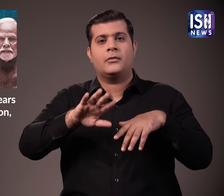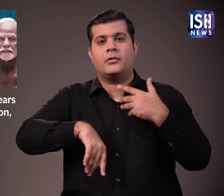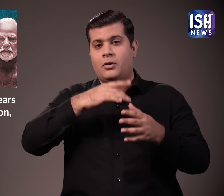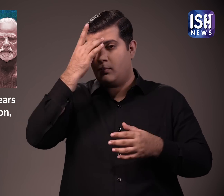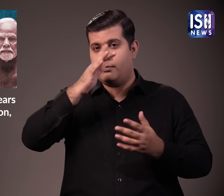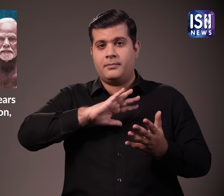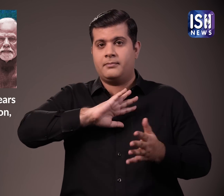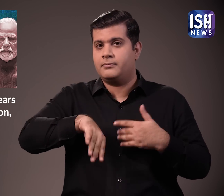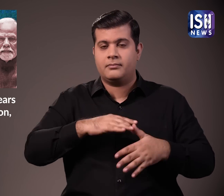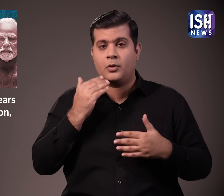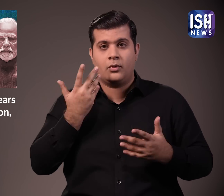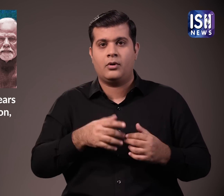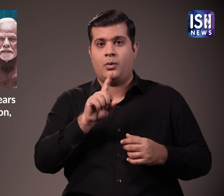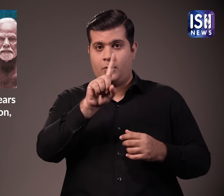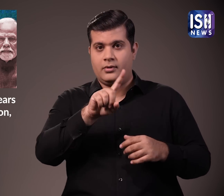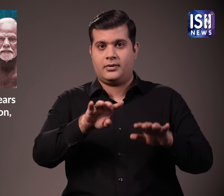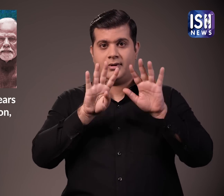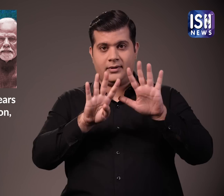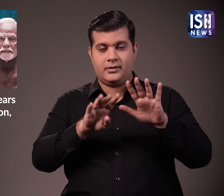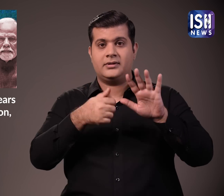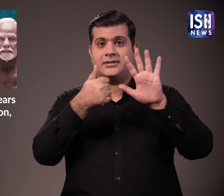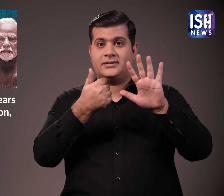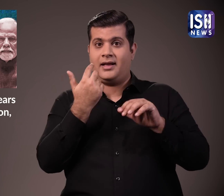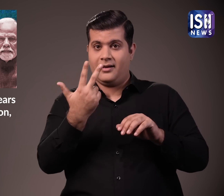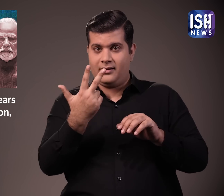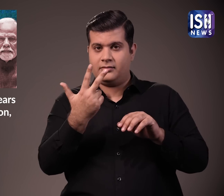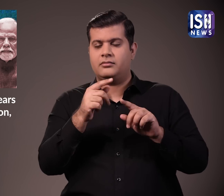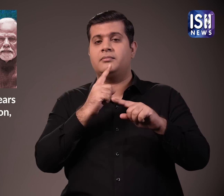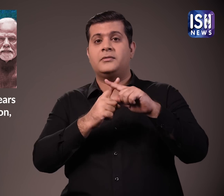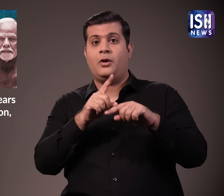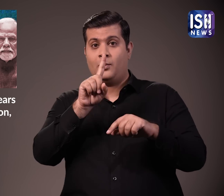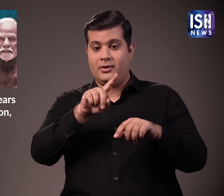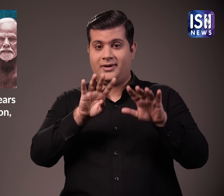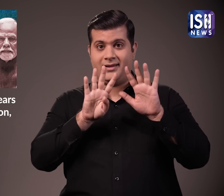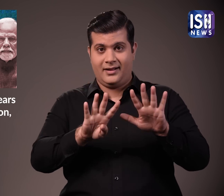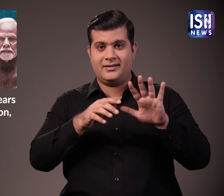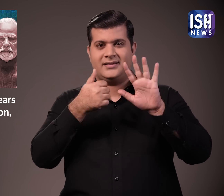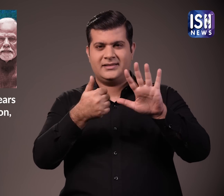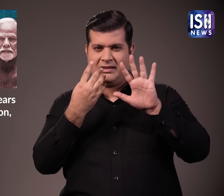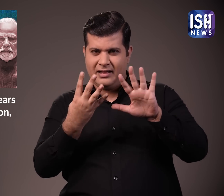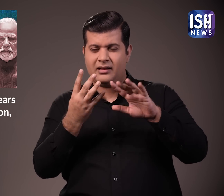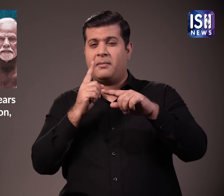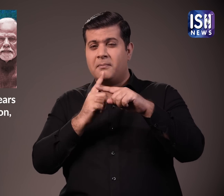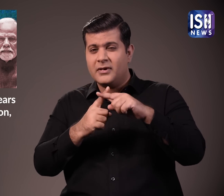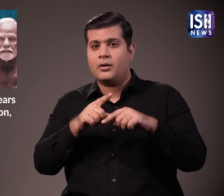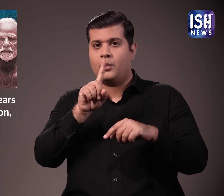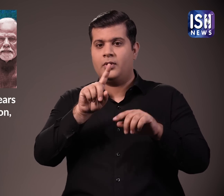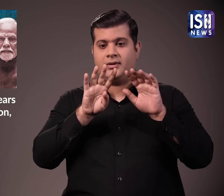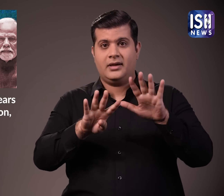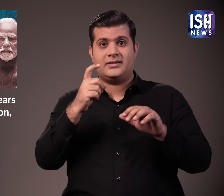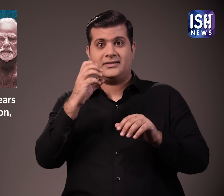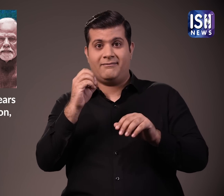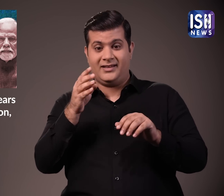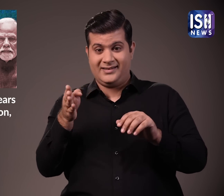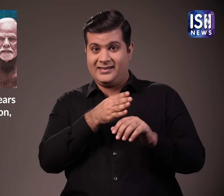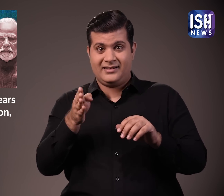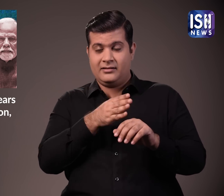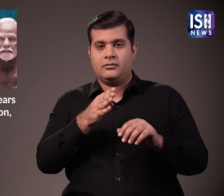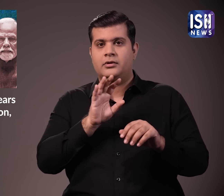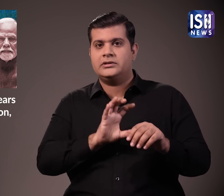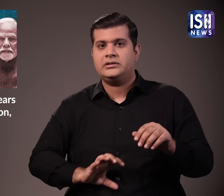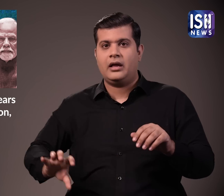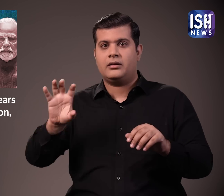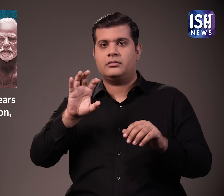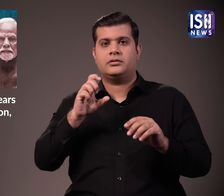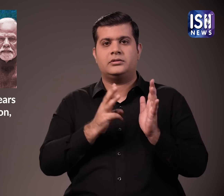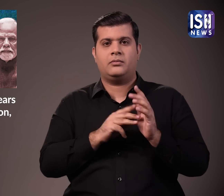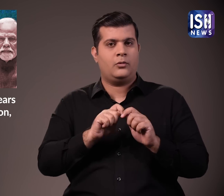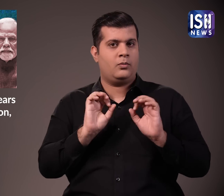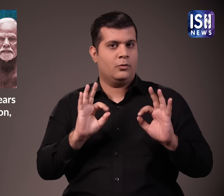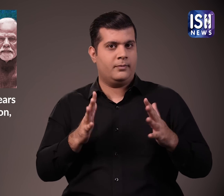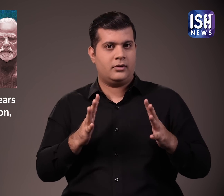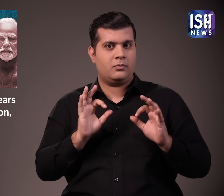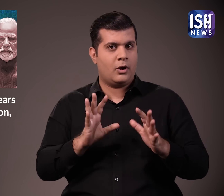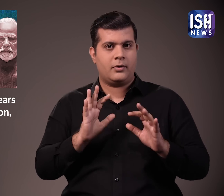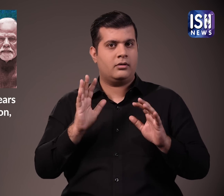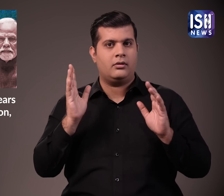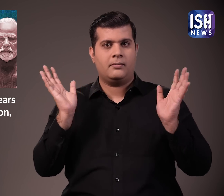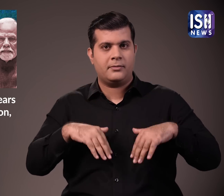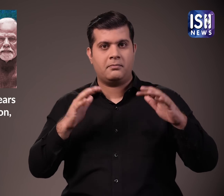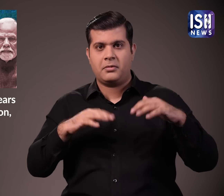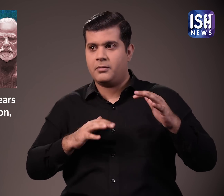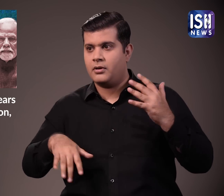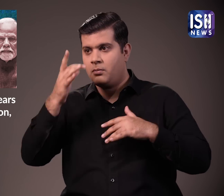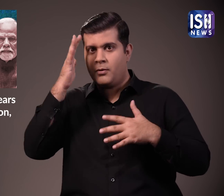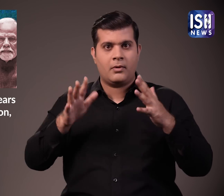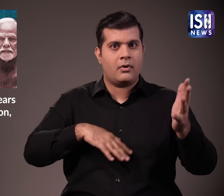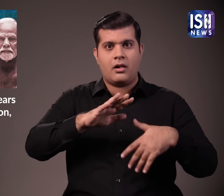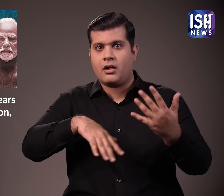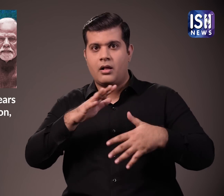Later in 1968, 1969 and 1970 there was premature dissolution of several state governments.